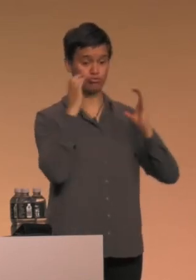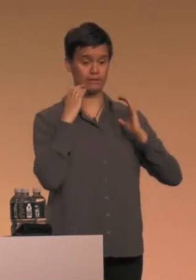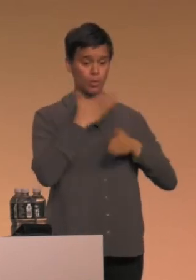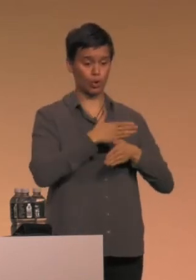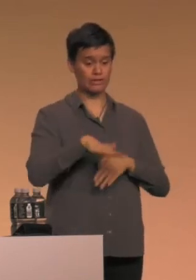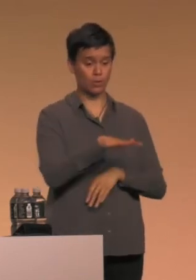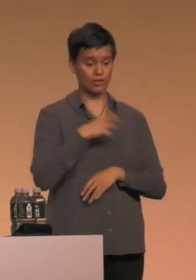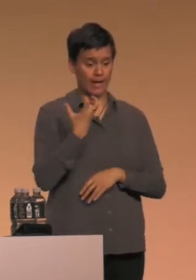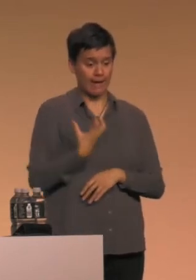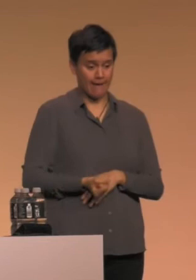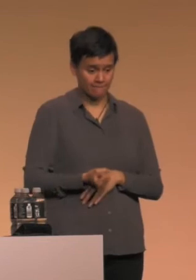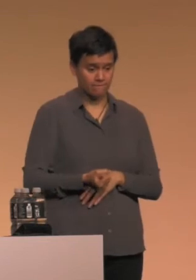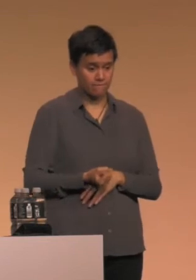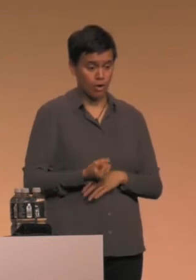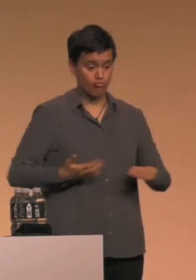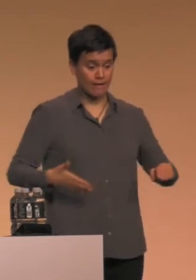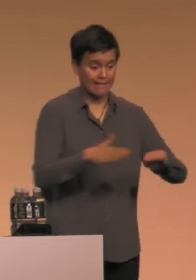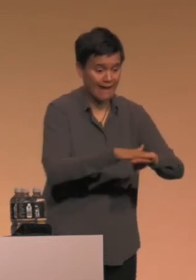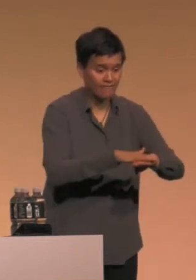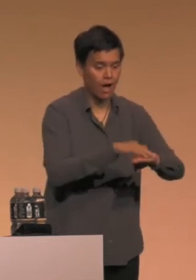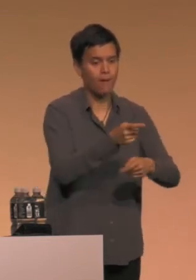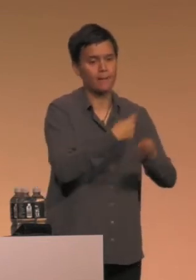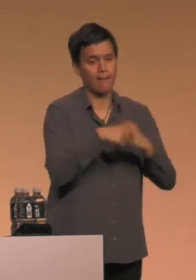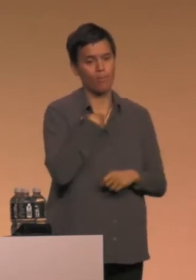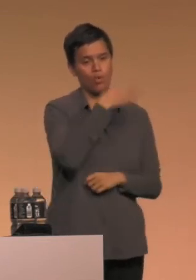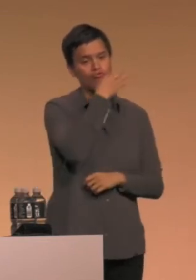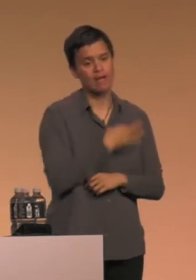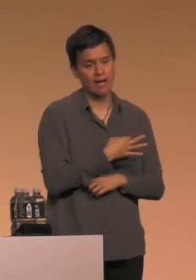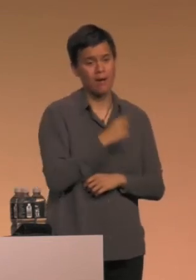are becoming more scarce, but ever more important.